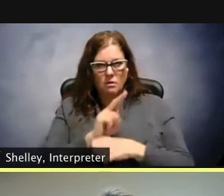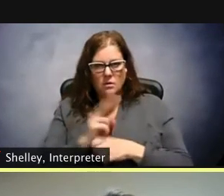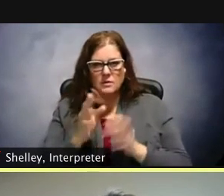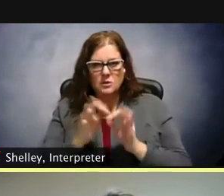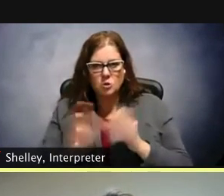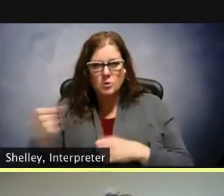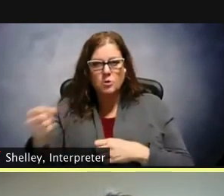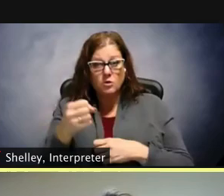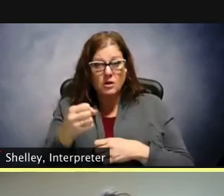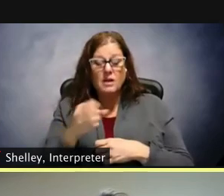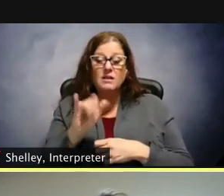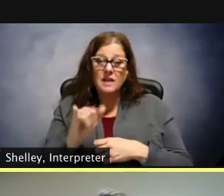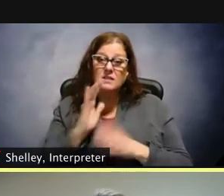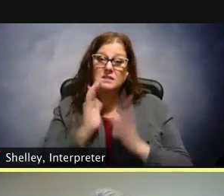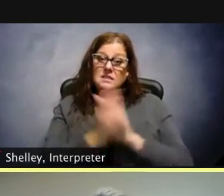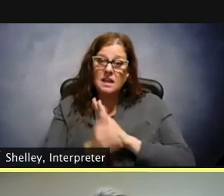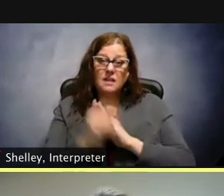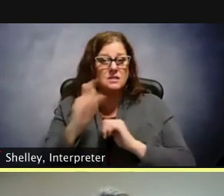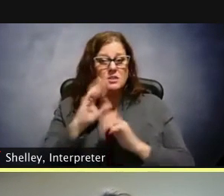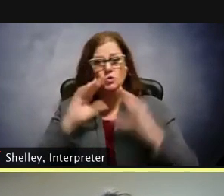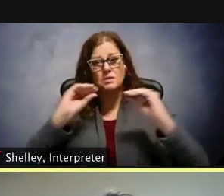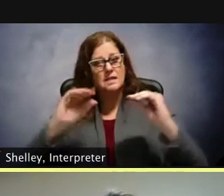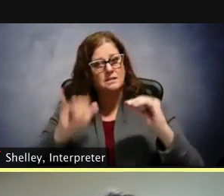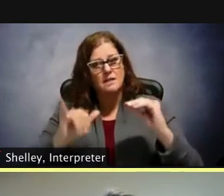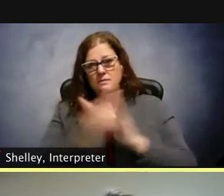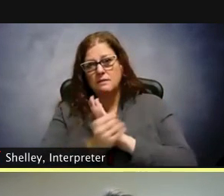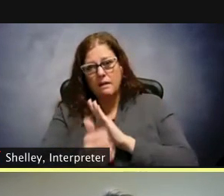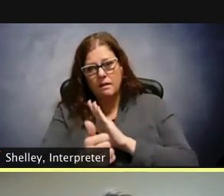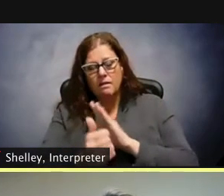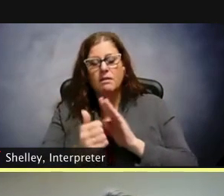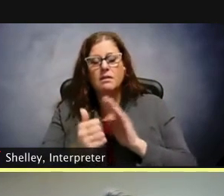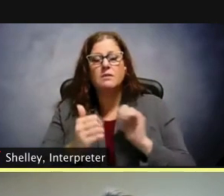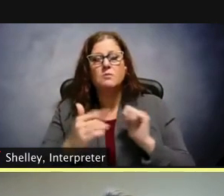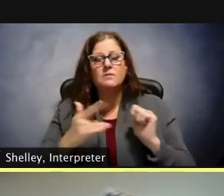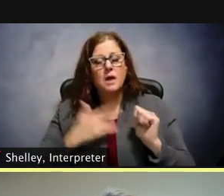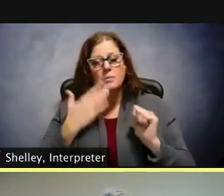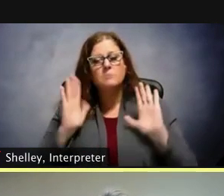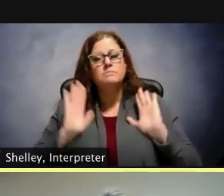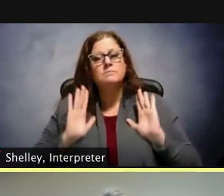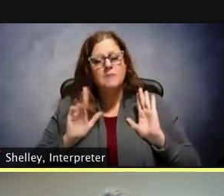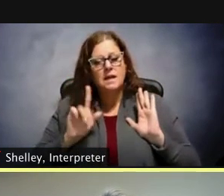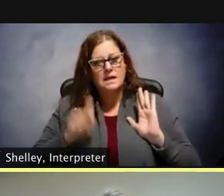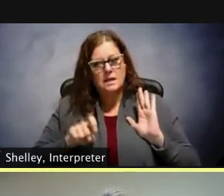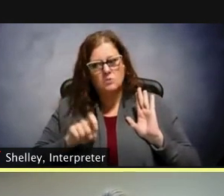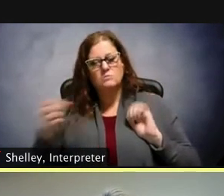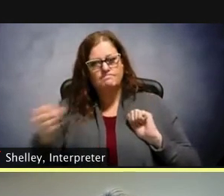it that is a skill that you have to teach. And we felt that we really needed to get that information